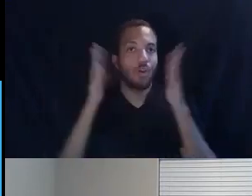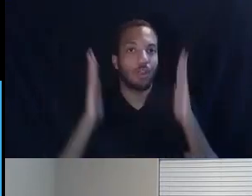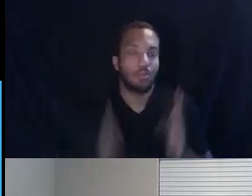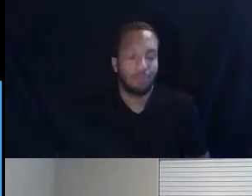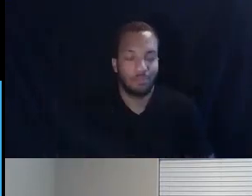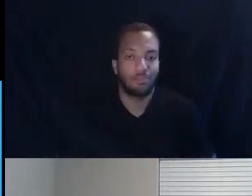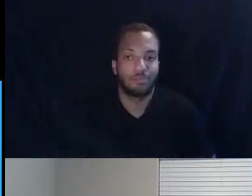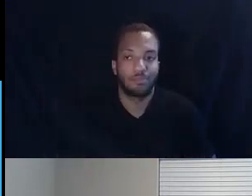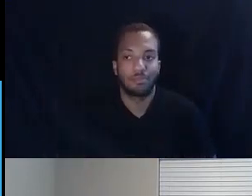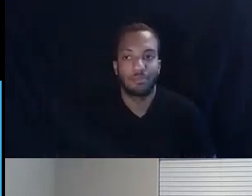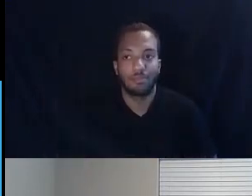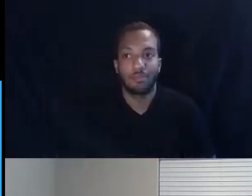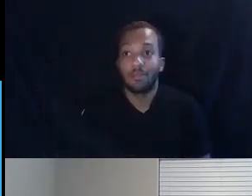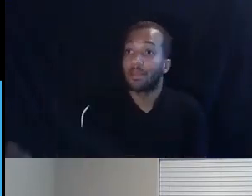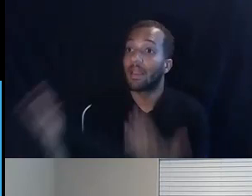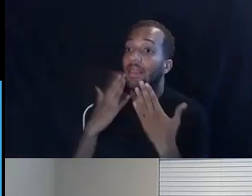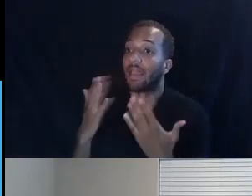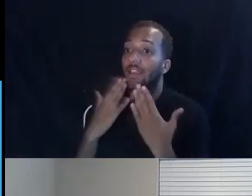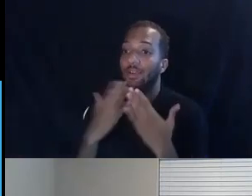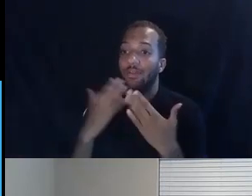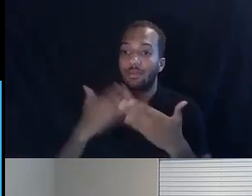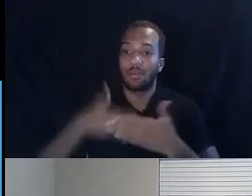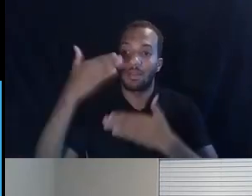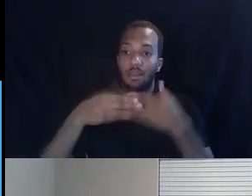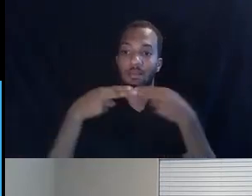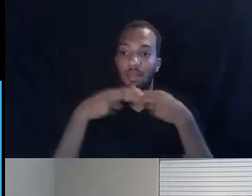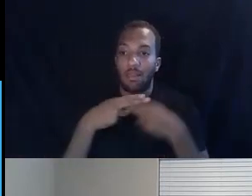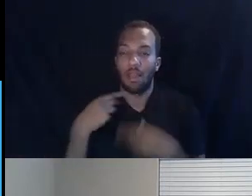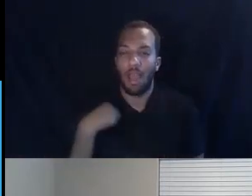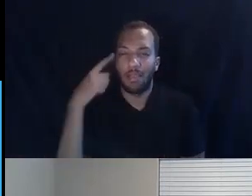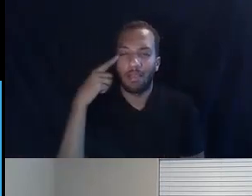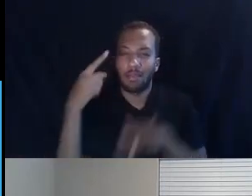Thank you next. I think if you could skip to next slide.